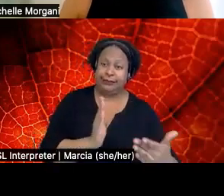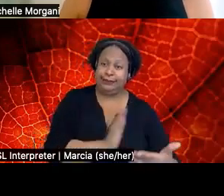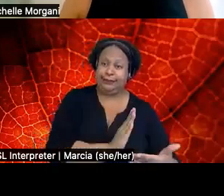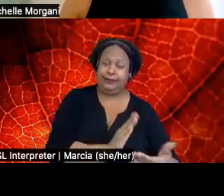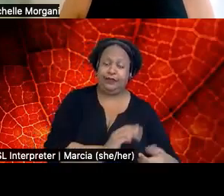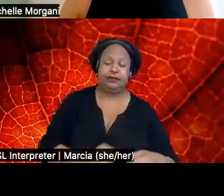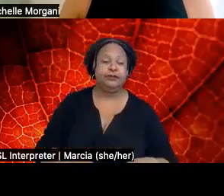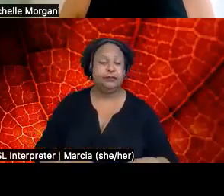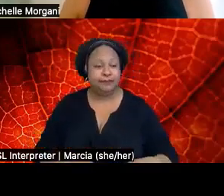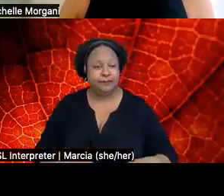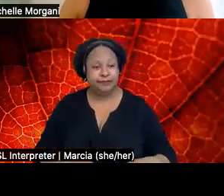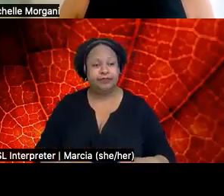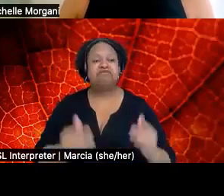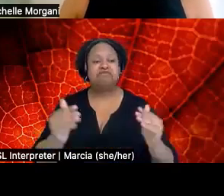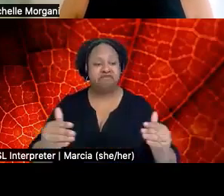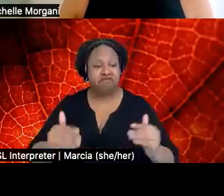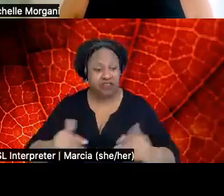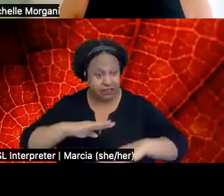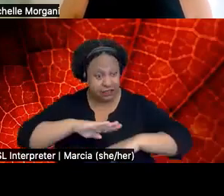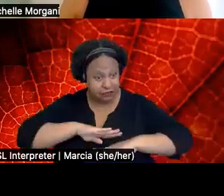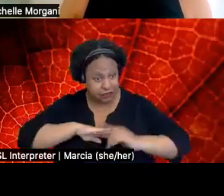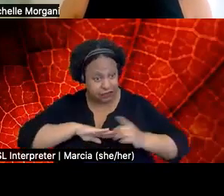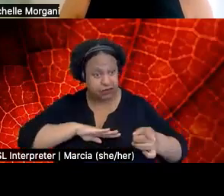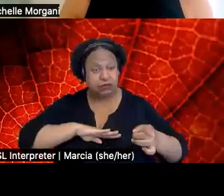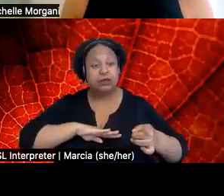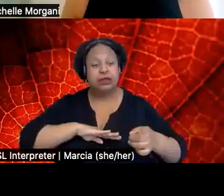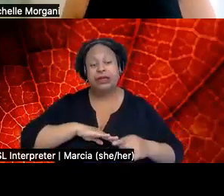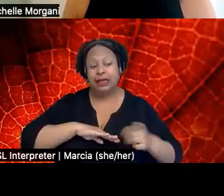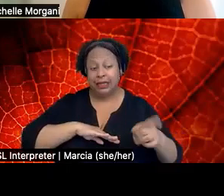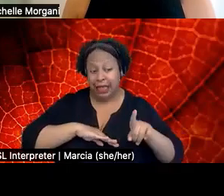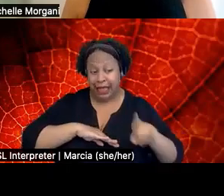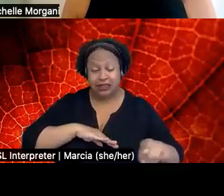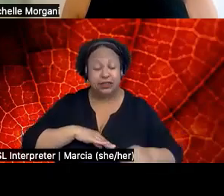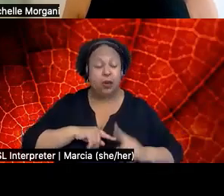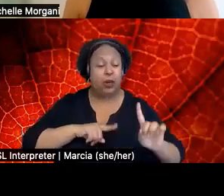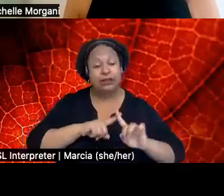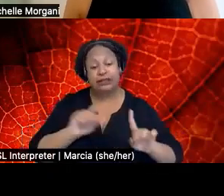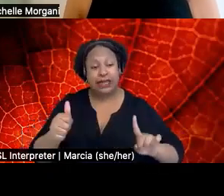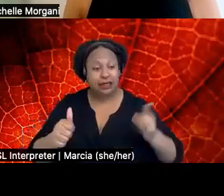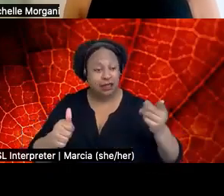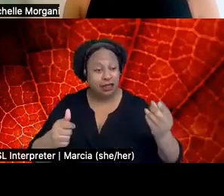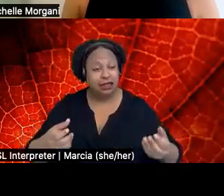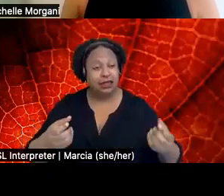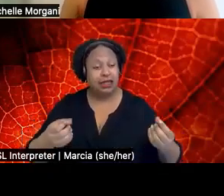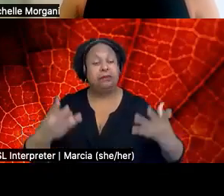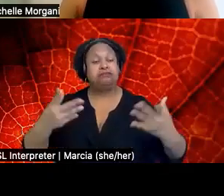Then, to move on to satisfaction on a scale of one to 10, how well are you satisfied with your